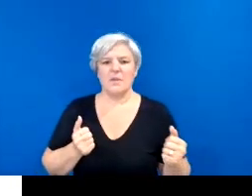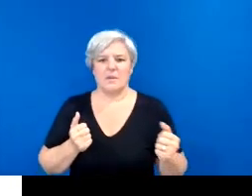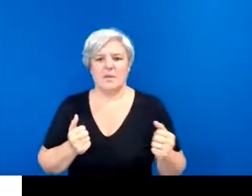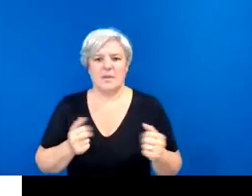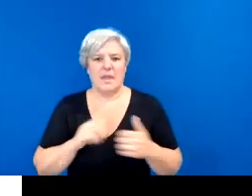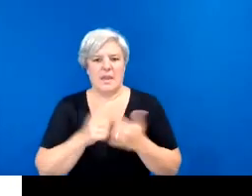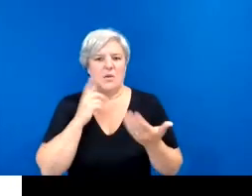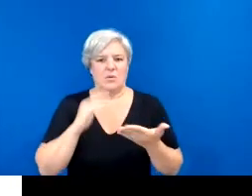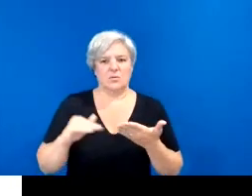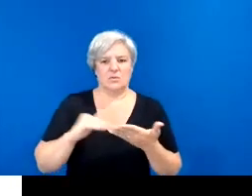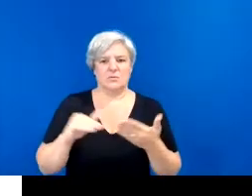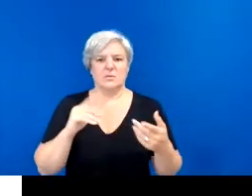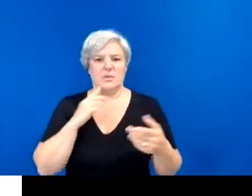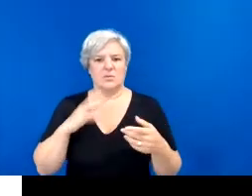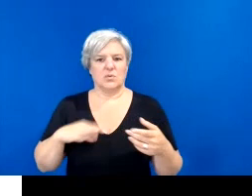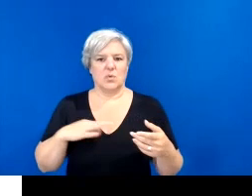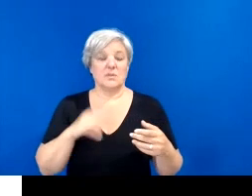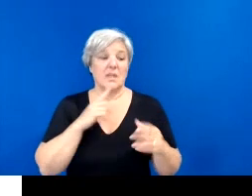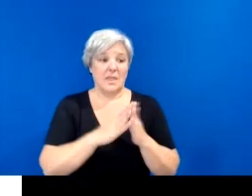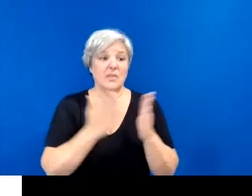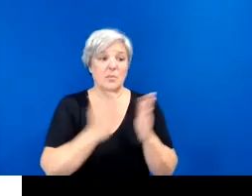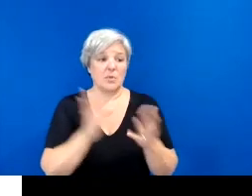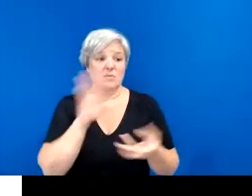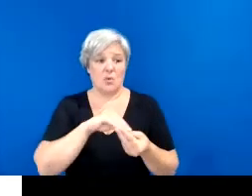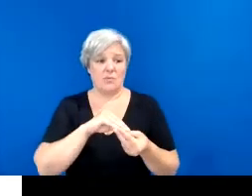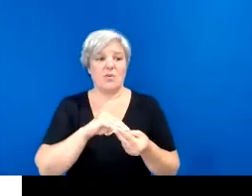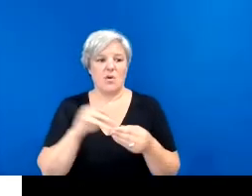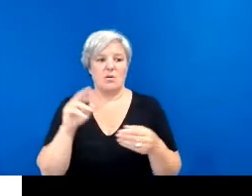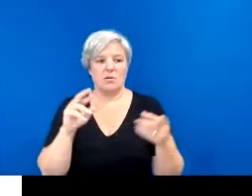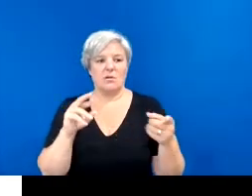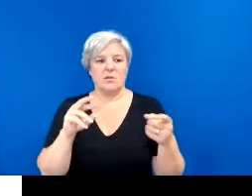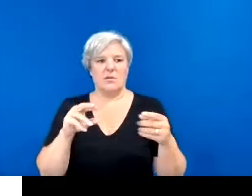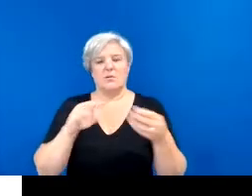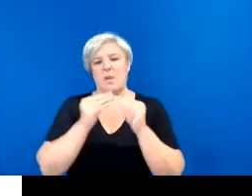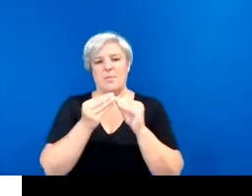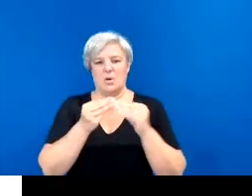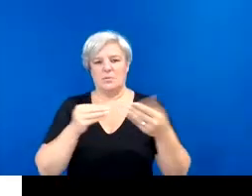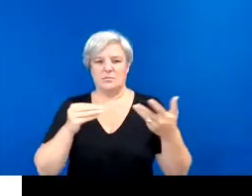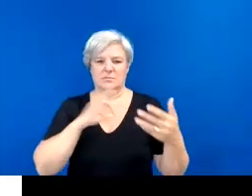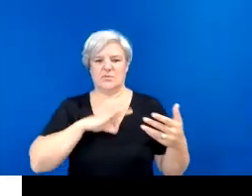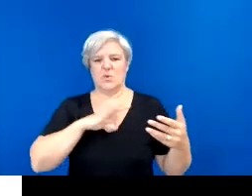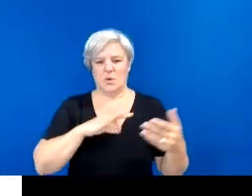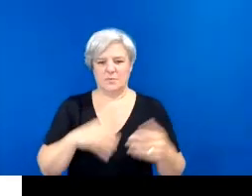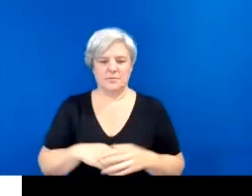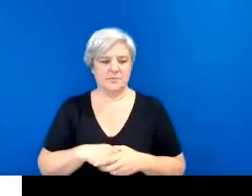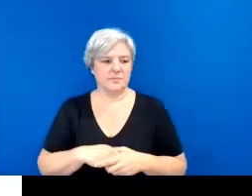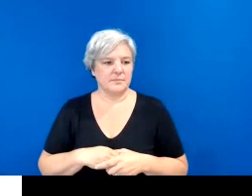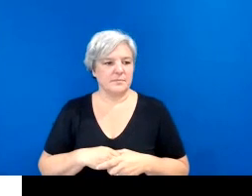behind those scores and then the books given an overall rating as well. So again, lots of different subjects covered in this one business